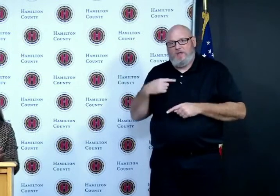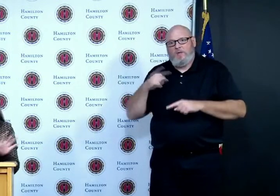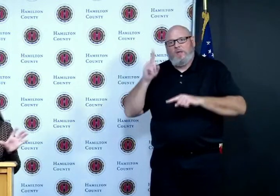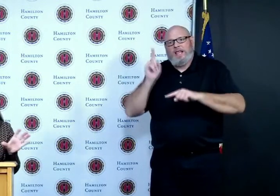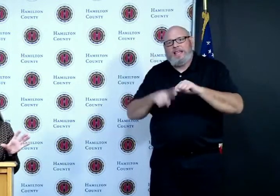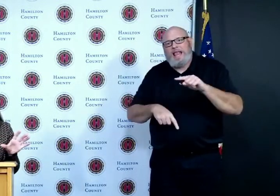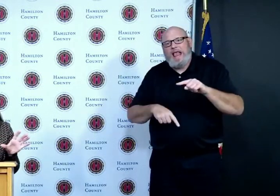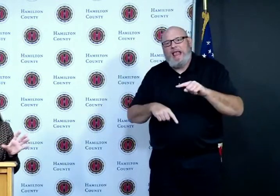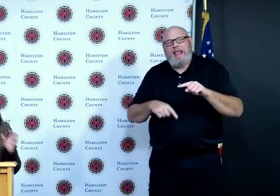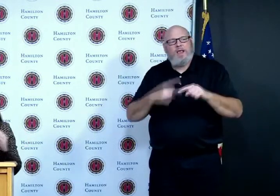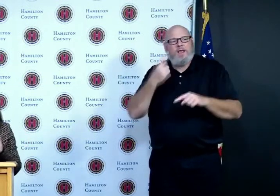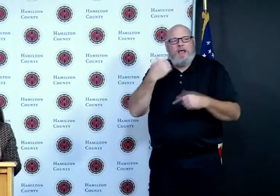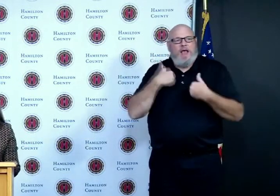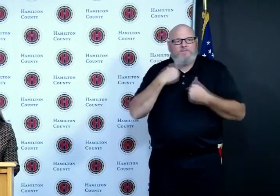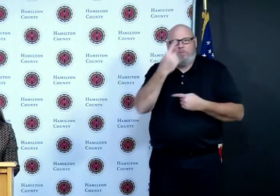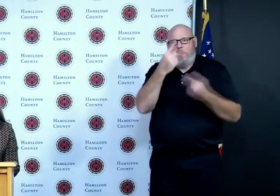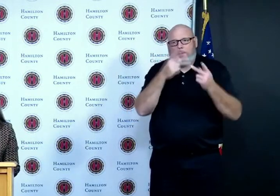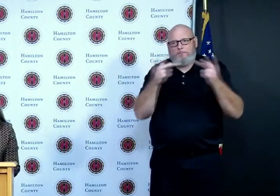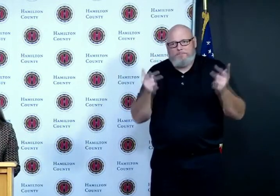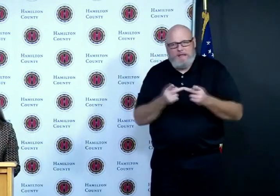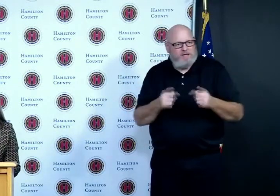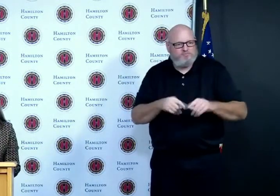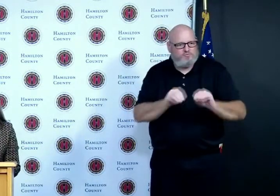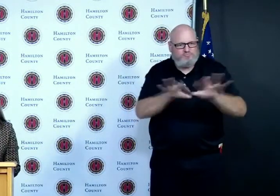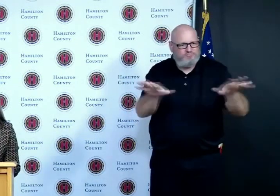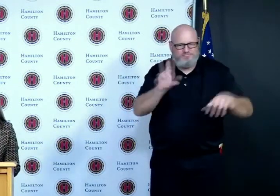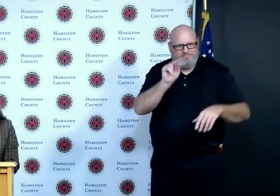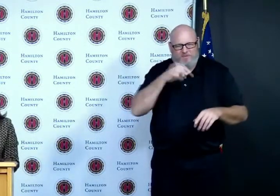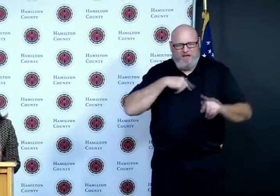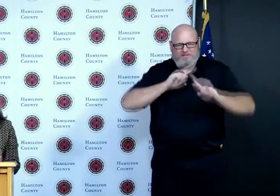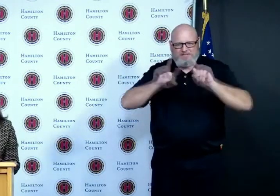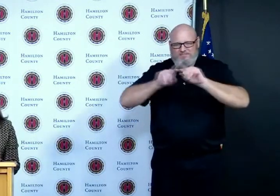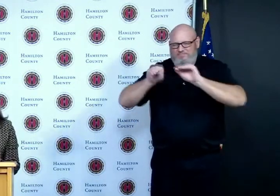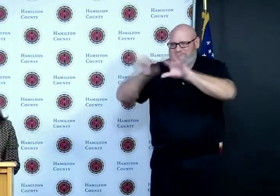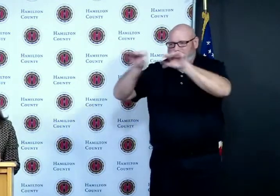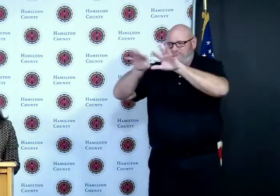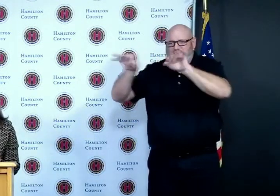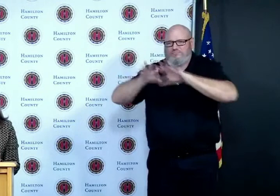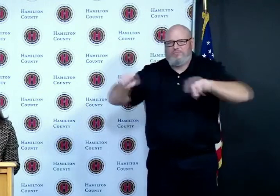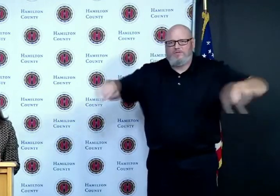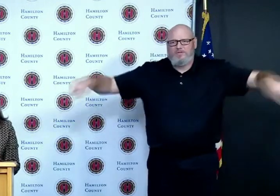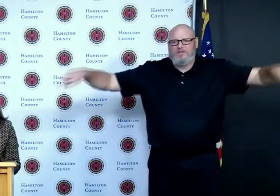distribution that is not how it's going in Ohio that's not how it's been set up by the Governor